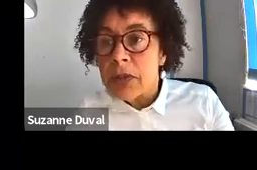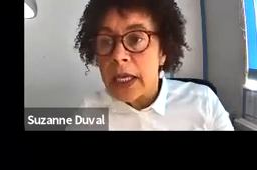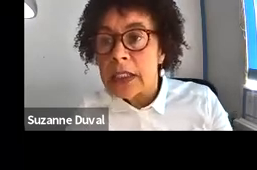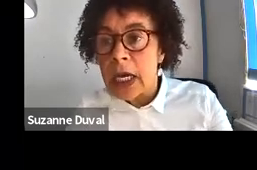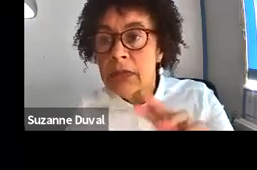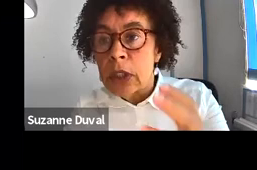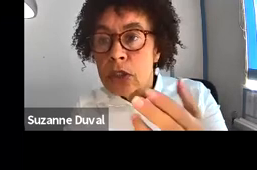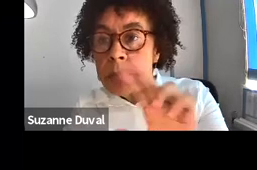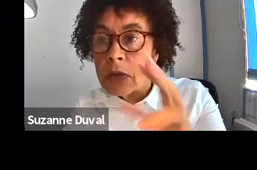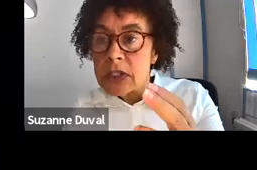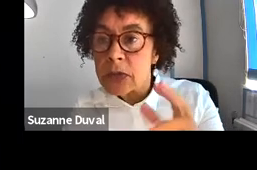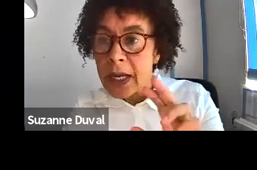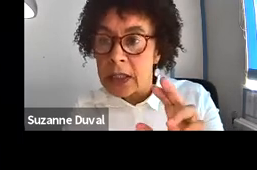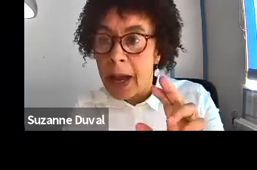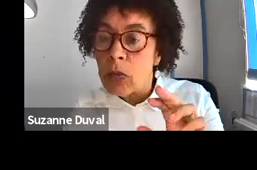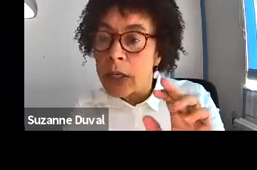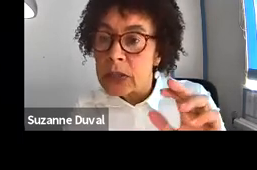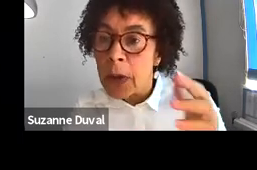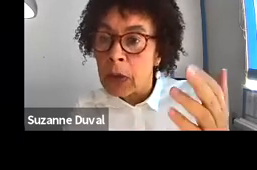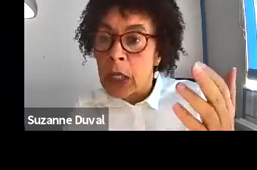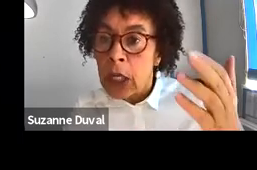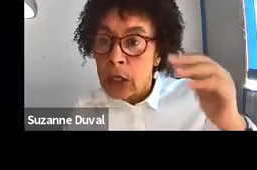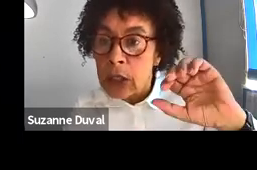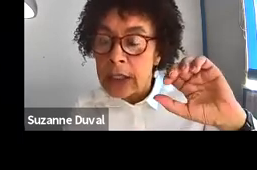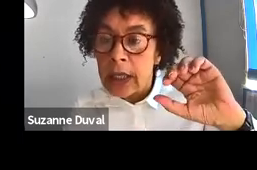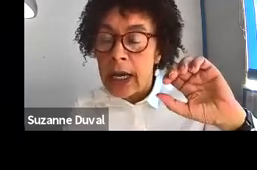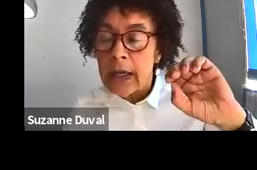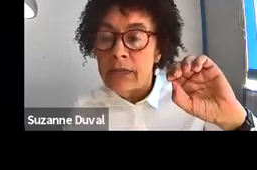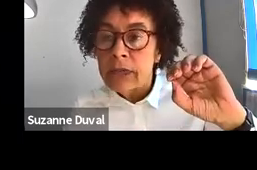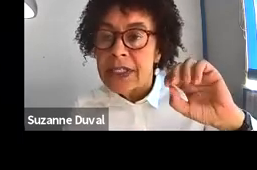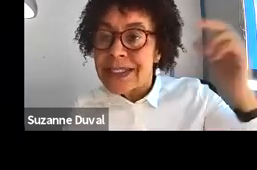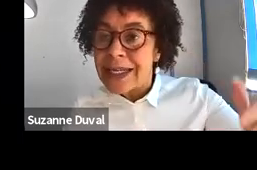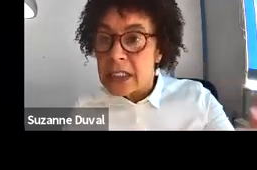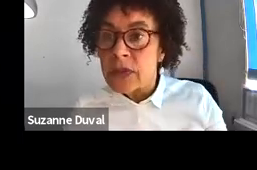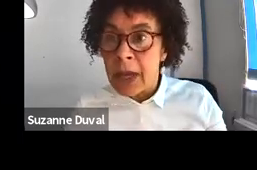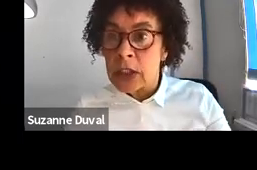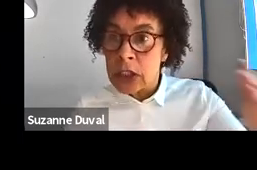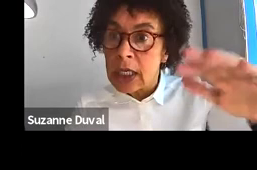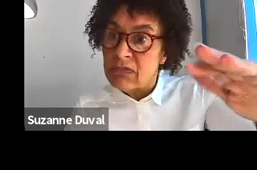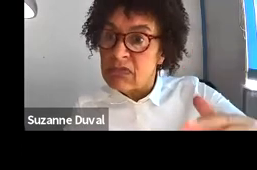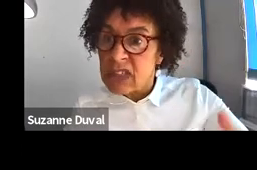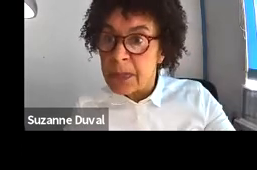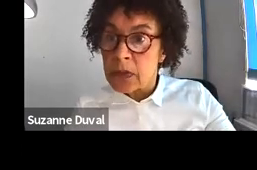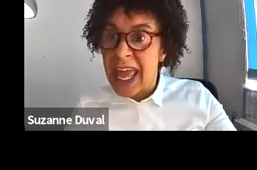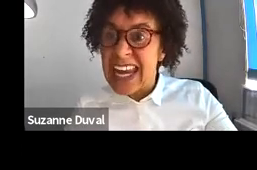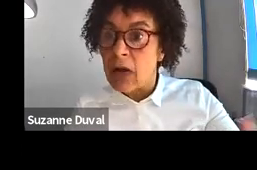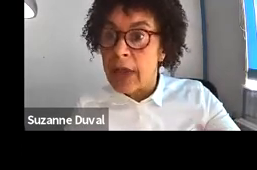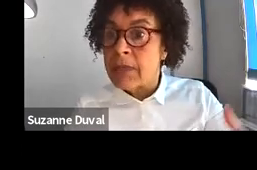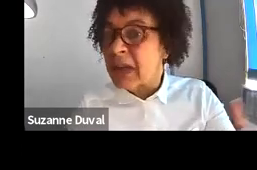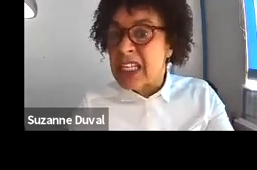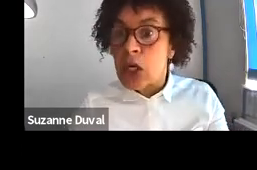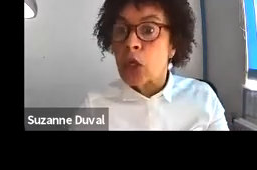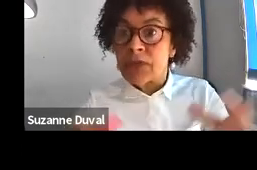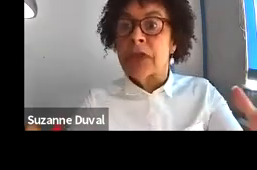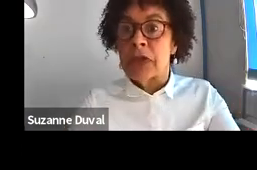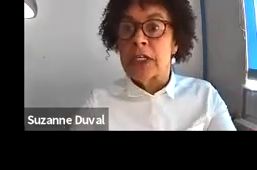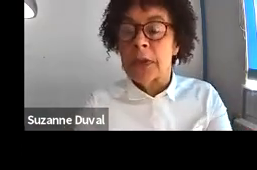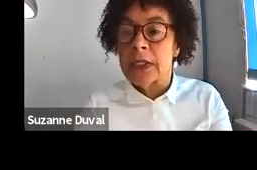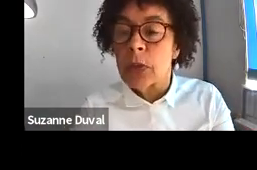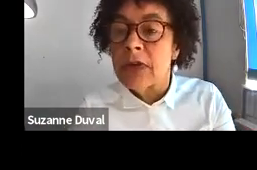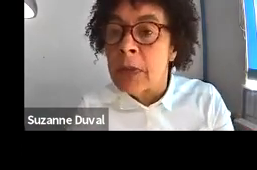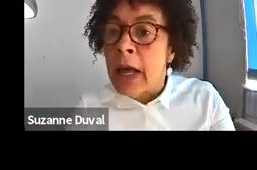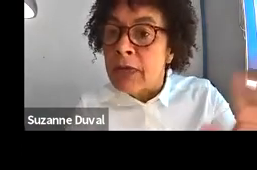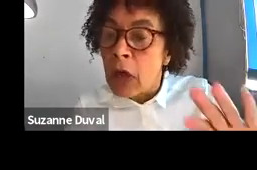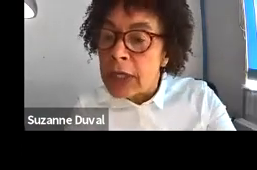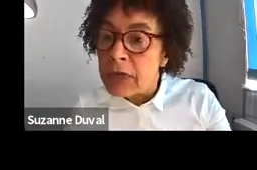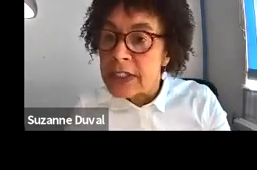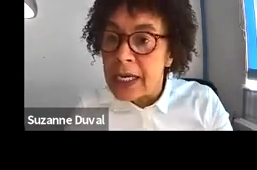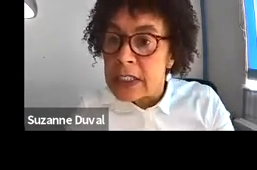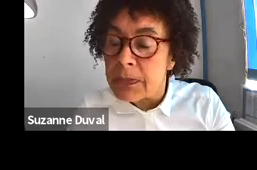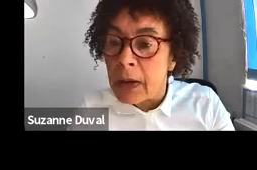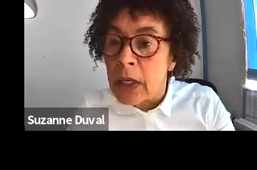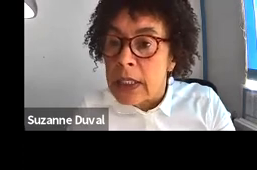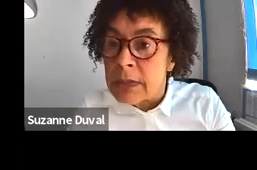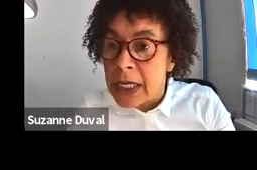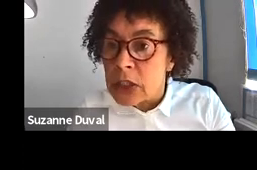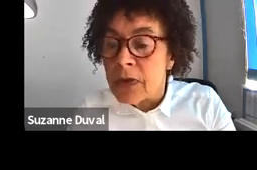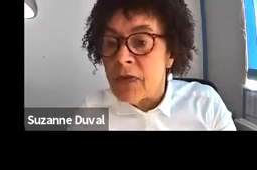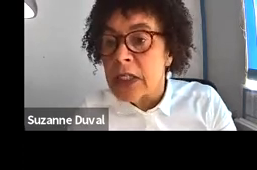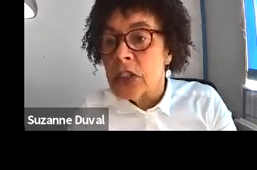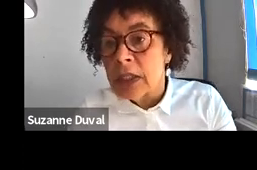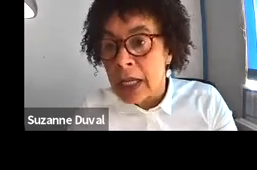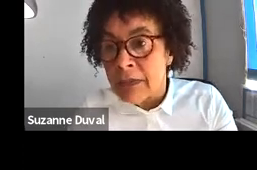Suzanne Duval: And you know, as we know the numbers are going up in the next 25 to 30 years seven fold in in the in the black communities than in the white community, so I would say, I would say that it's all across the world really the thing.